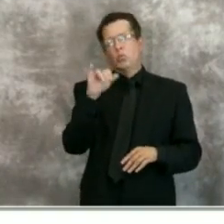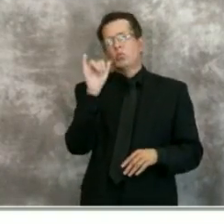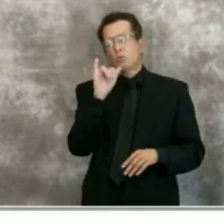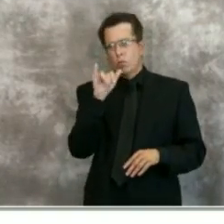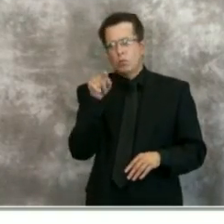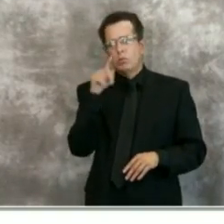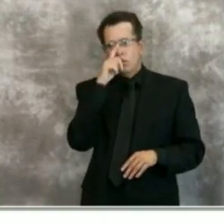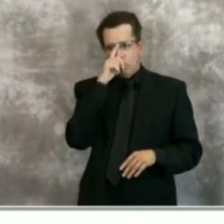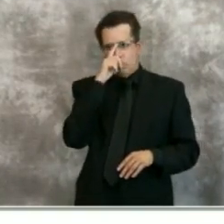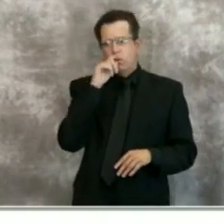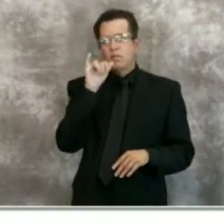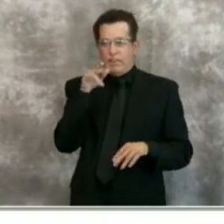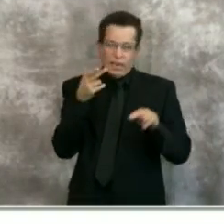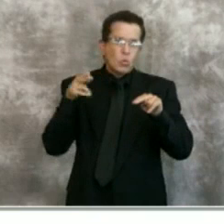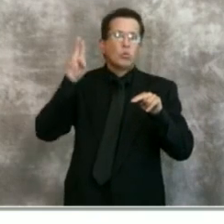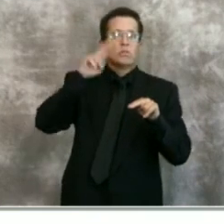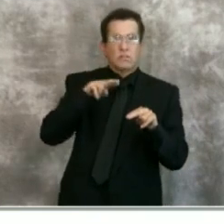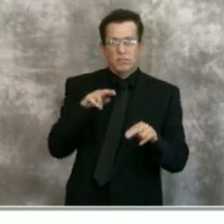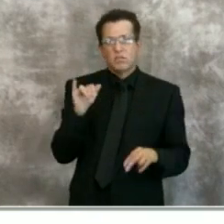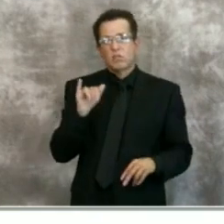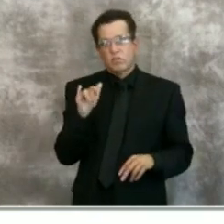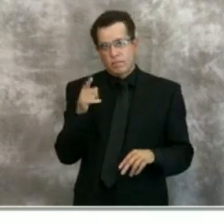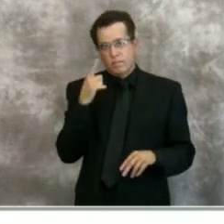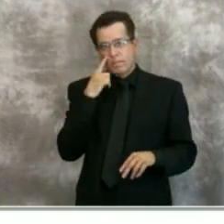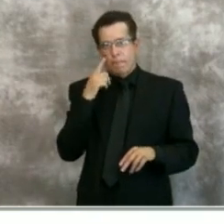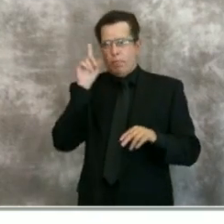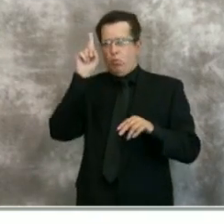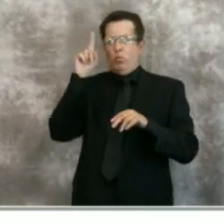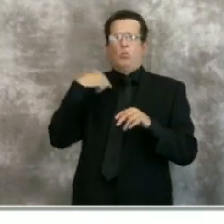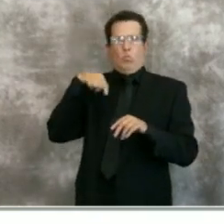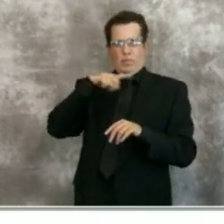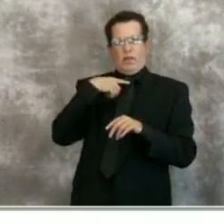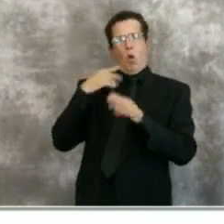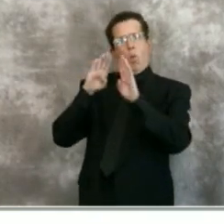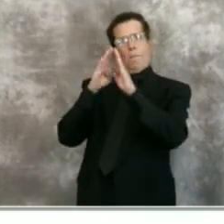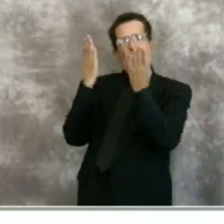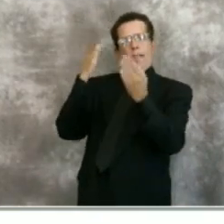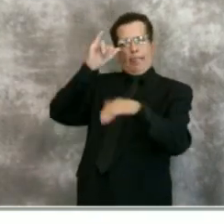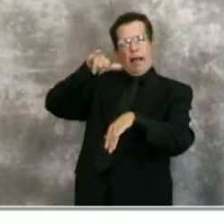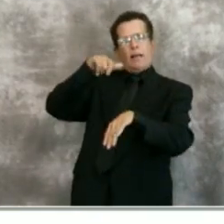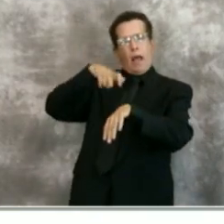COMMUNITY OUTBREAKS REPRESENTING 7%. AND THEN IN